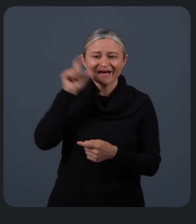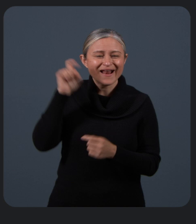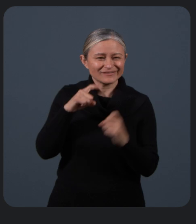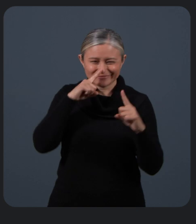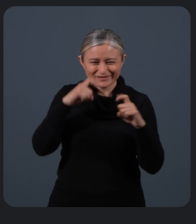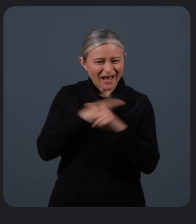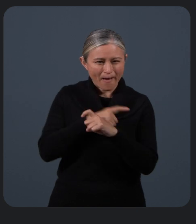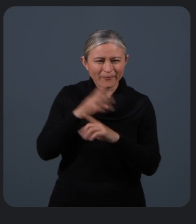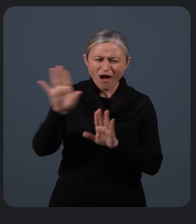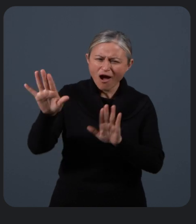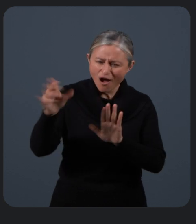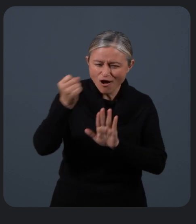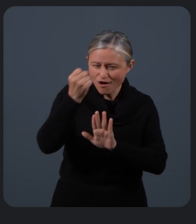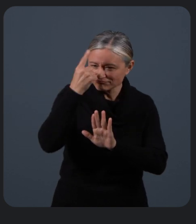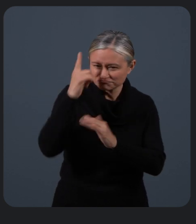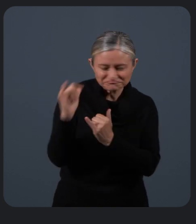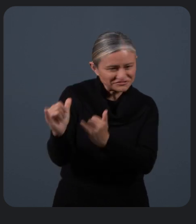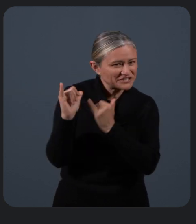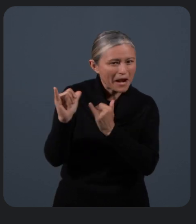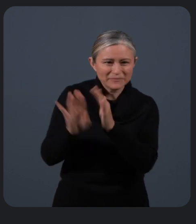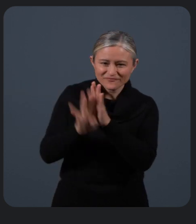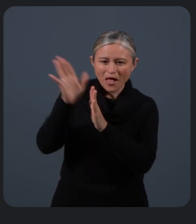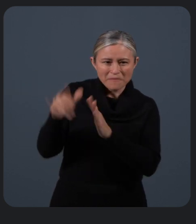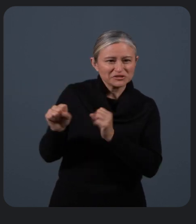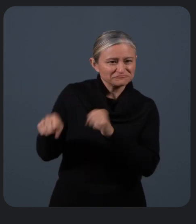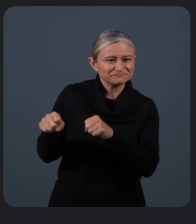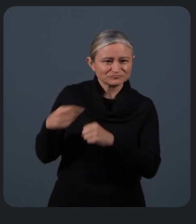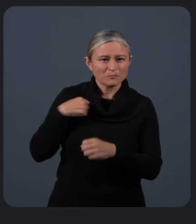So we've built cutting-edge research into easy-to-use APIs